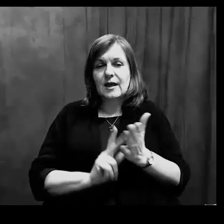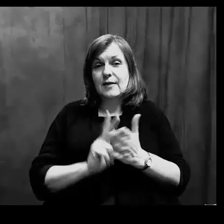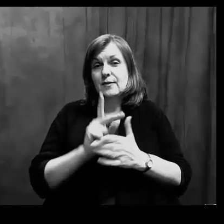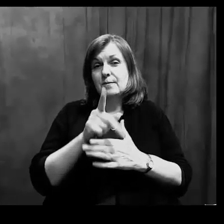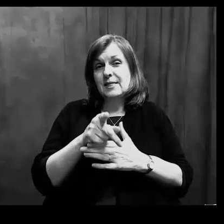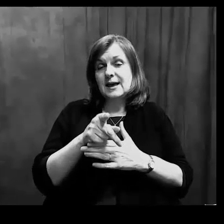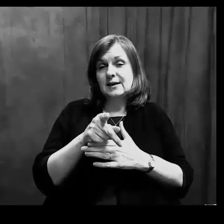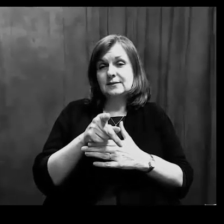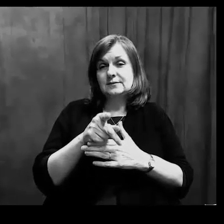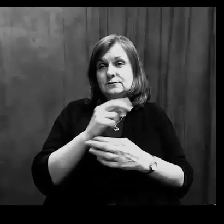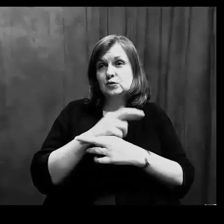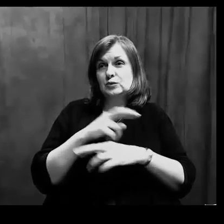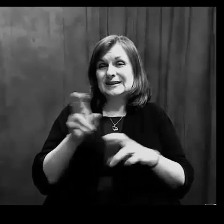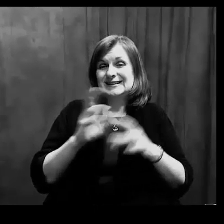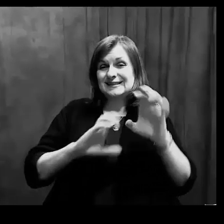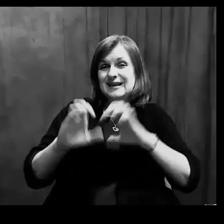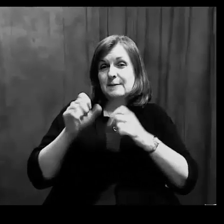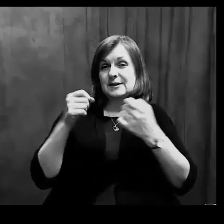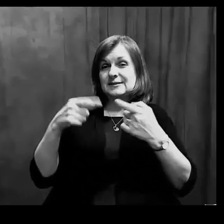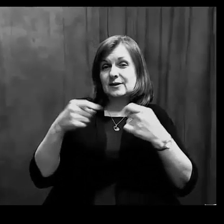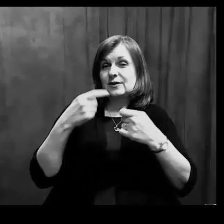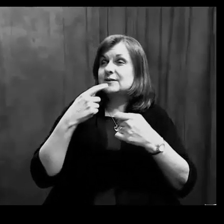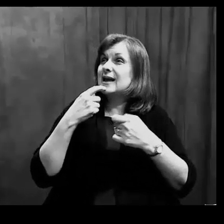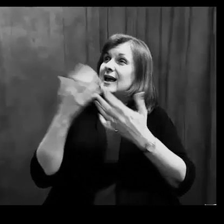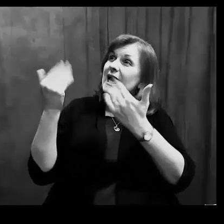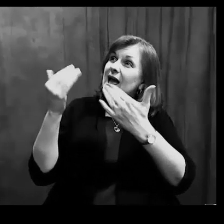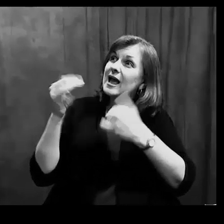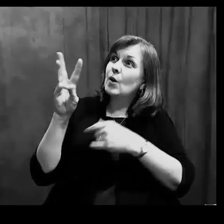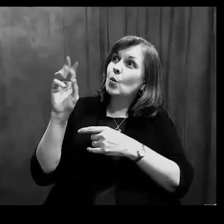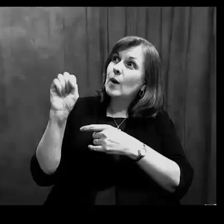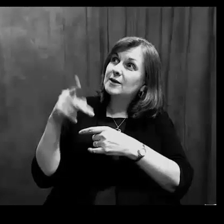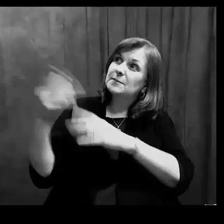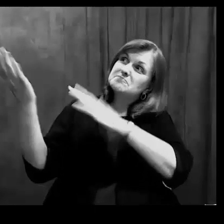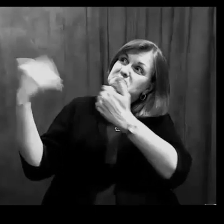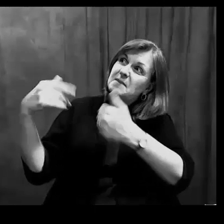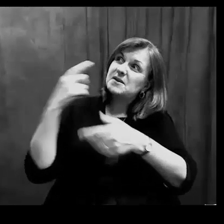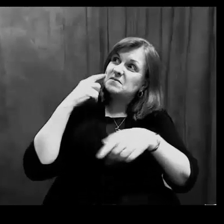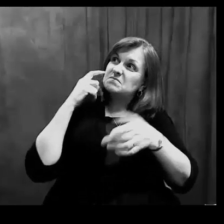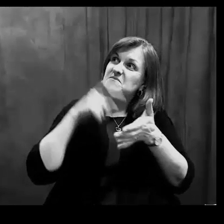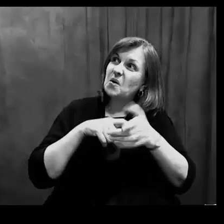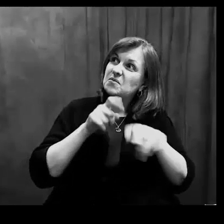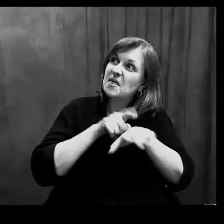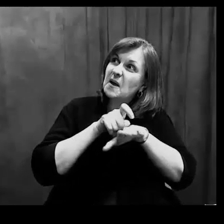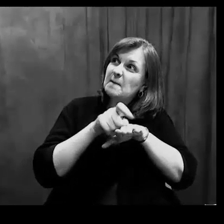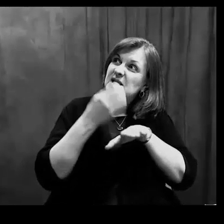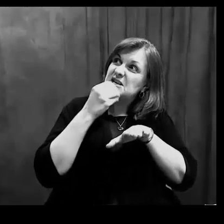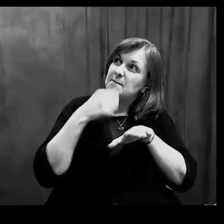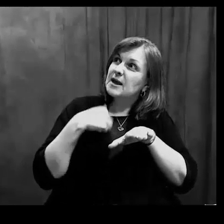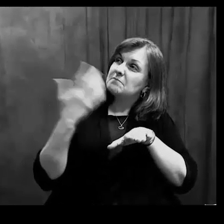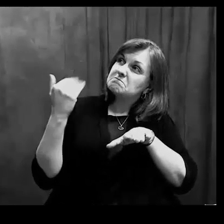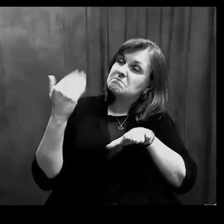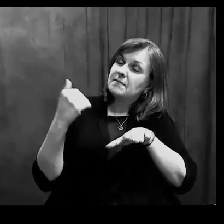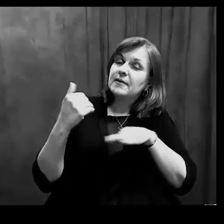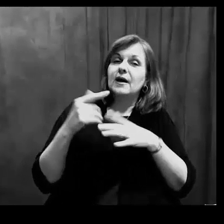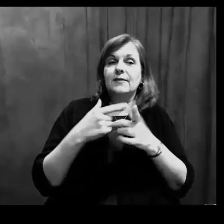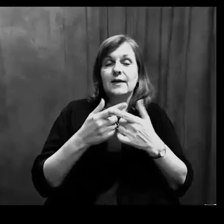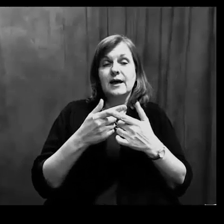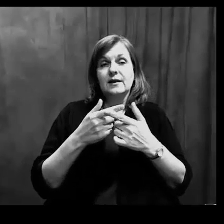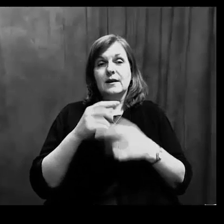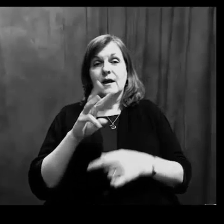well, the plant has sent a signal that attracts a wasp to say "hey! look over here!!" "there is this caterpillar eating me!"